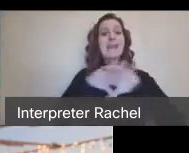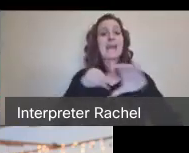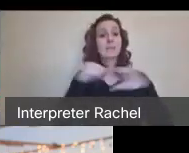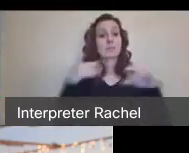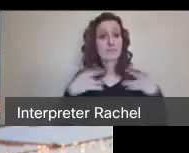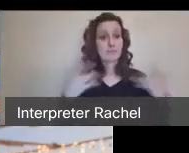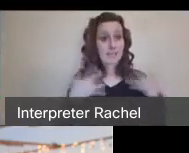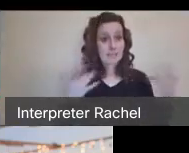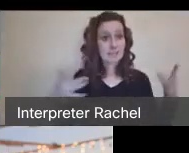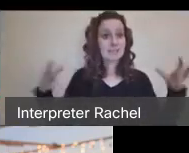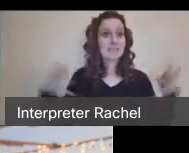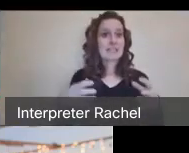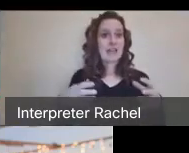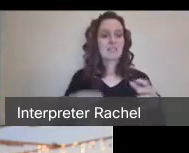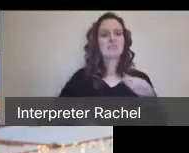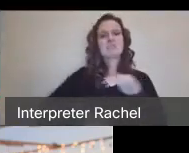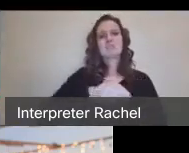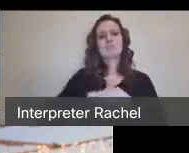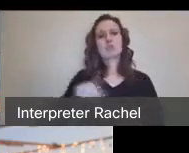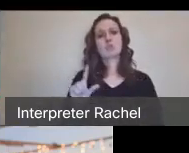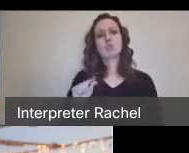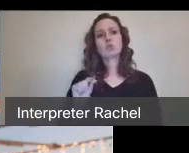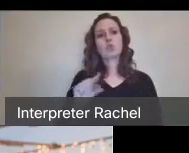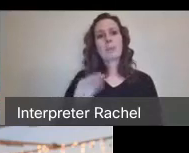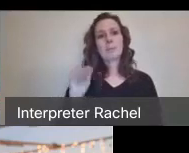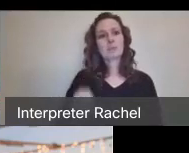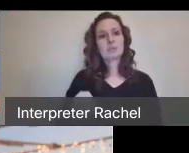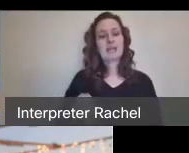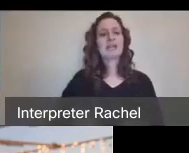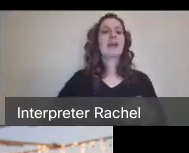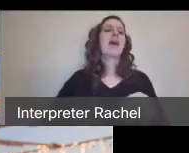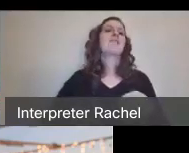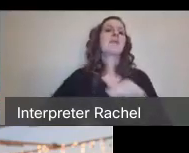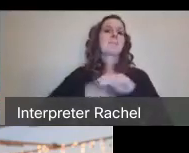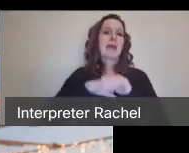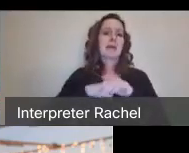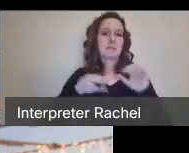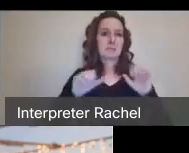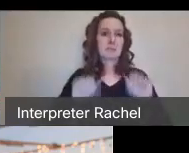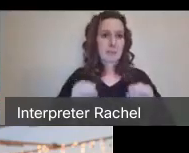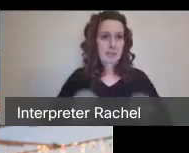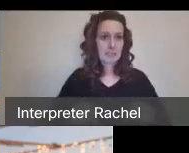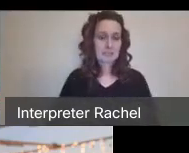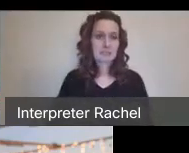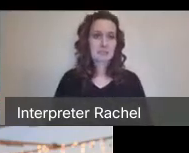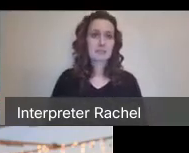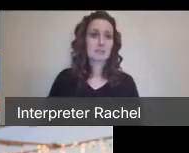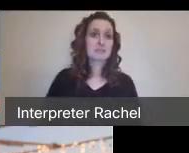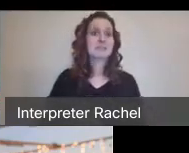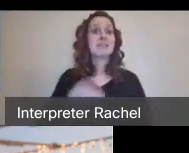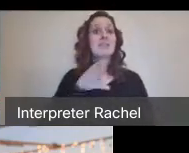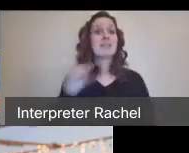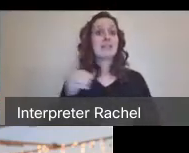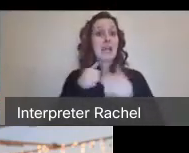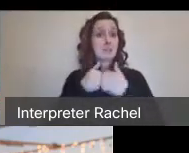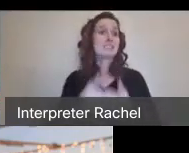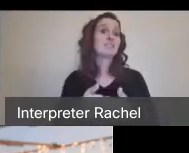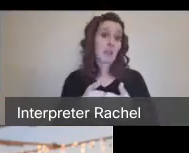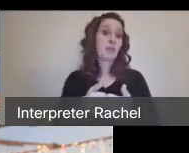are limited to 20% of maximum occupancy and the County is following those capacity limits.